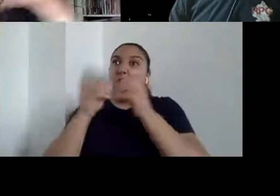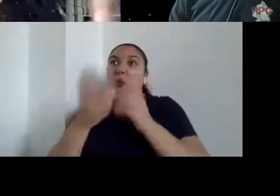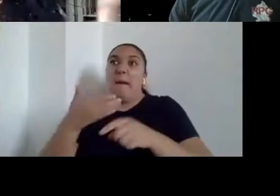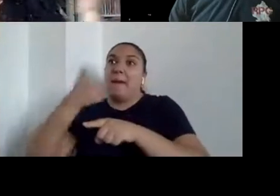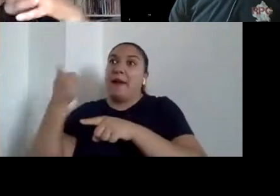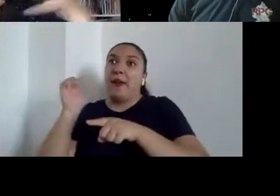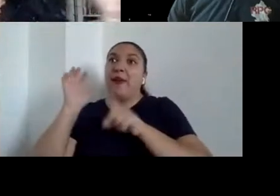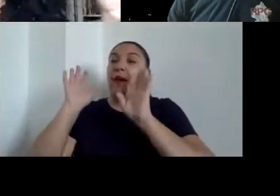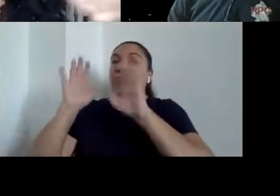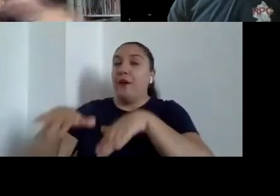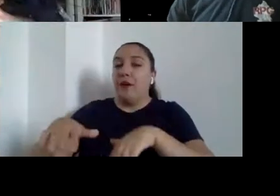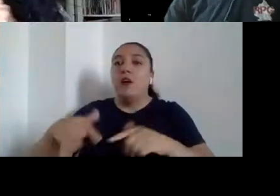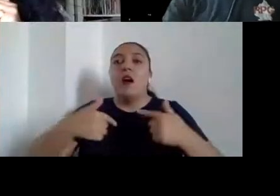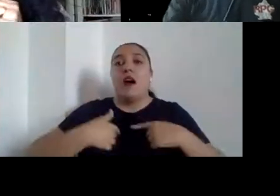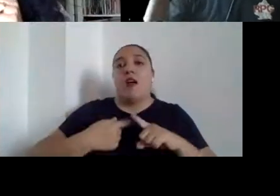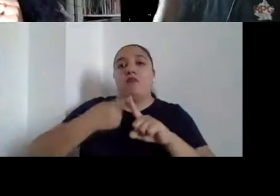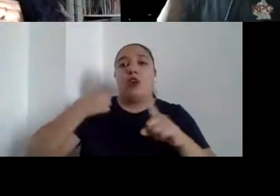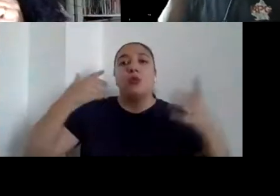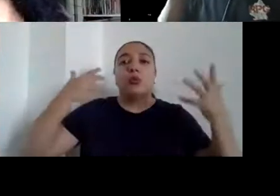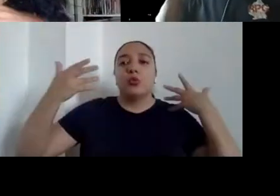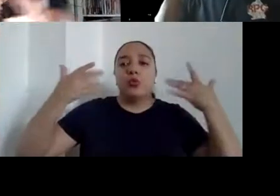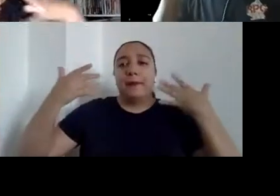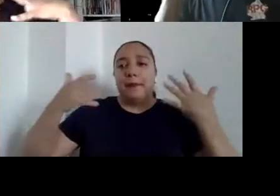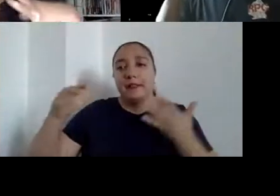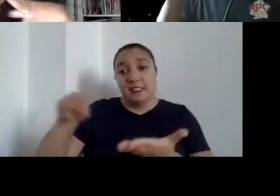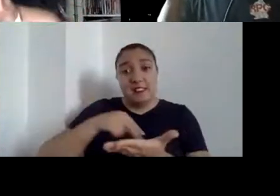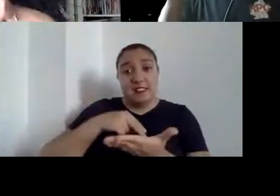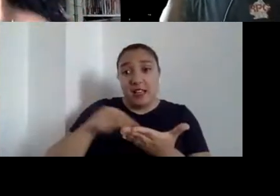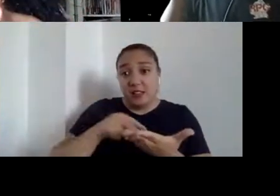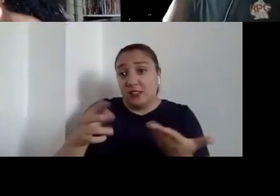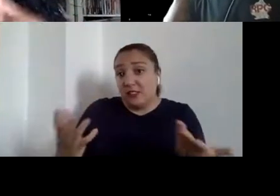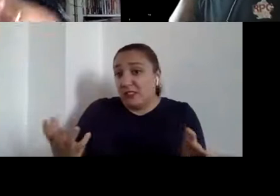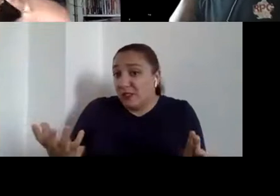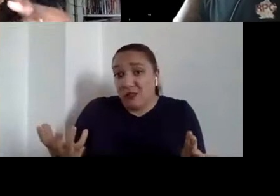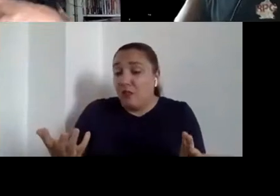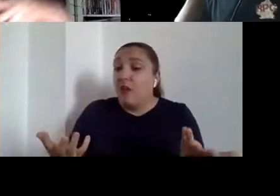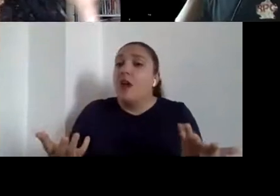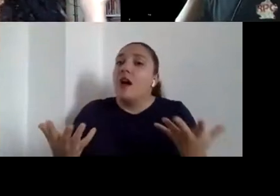dance and everything else and so I want to really frame it that we're not just talking